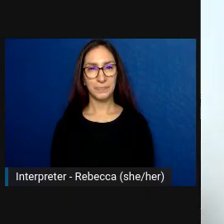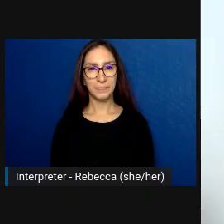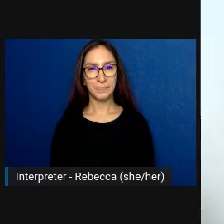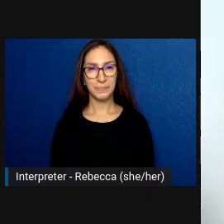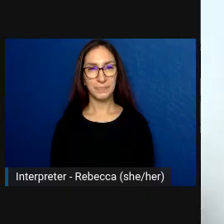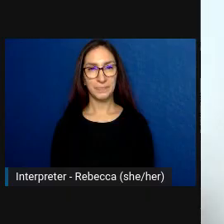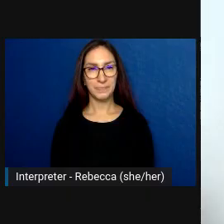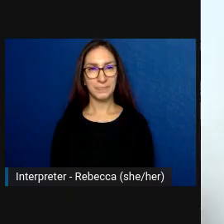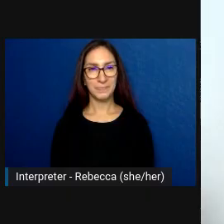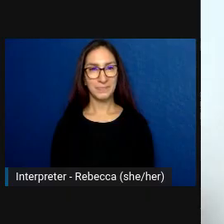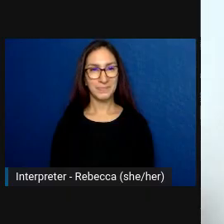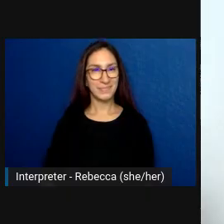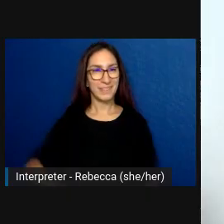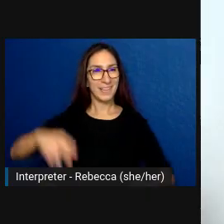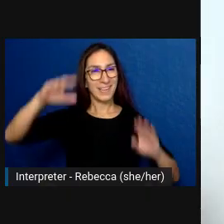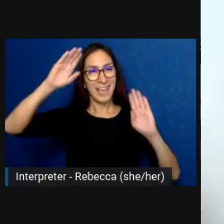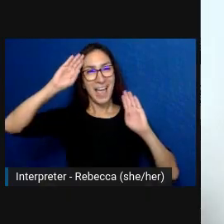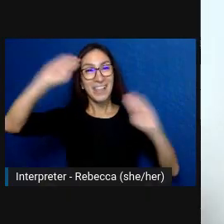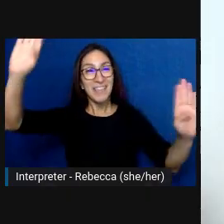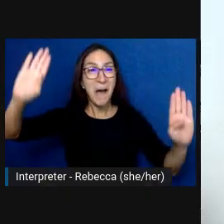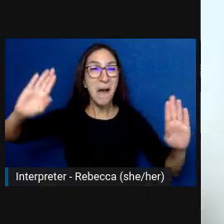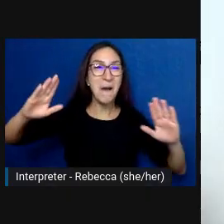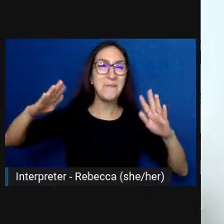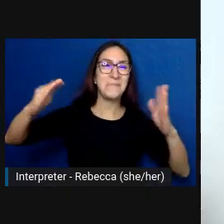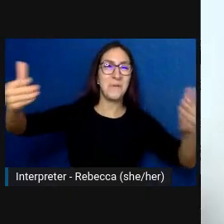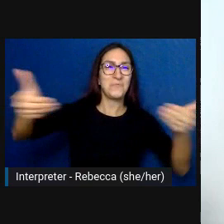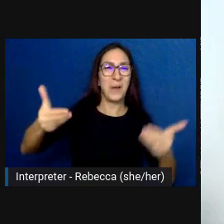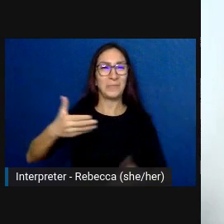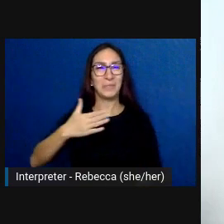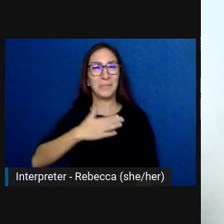Hello, and welcome to my presentation,